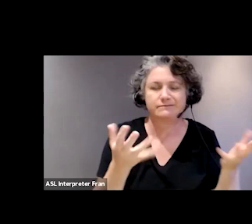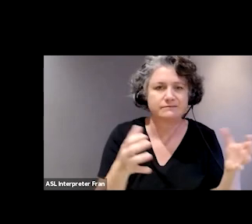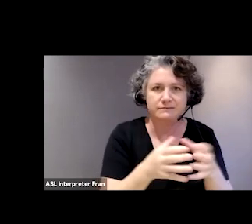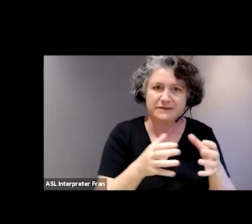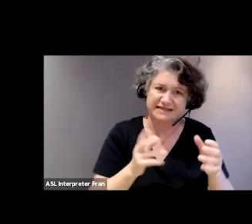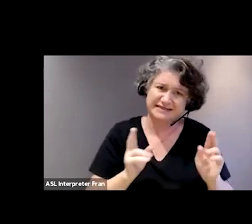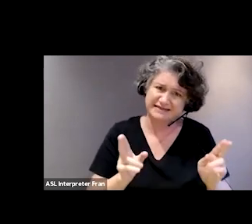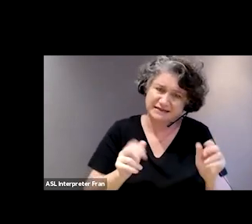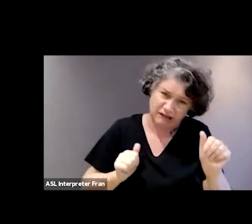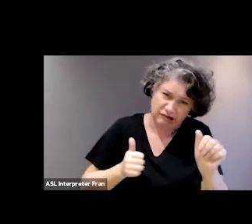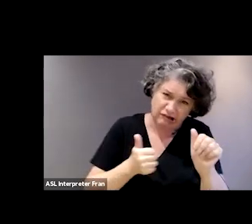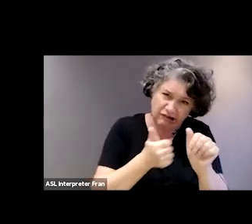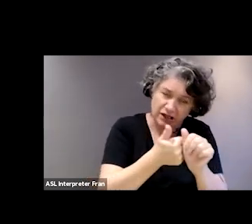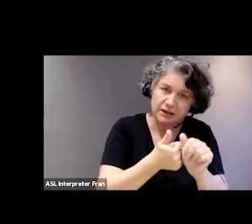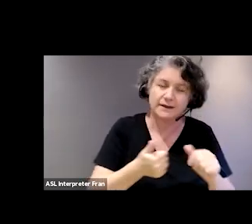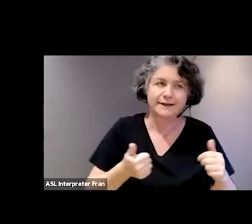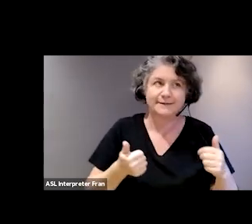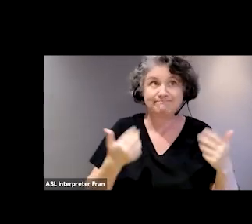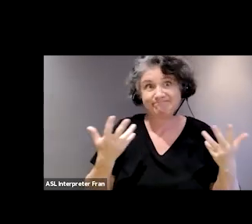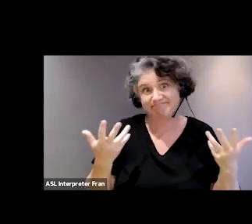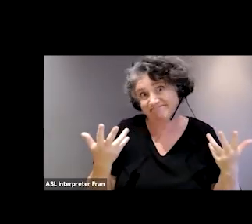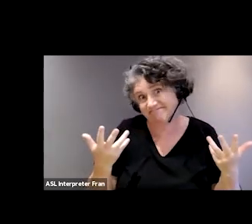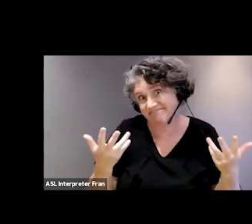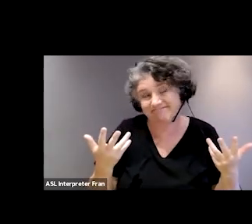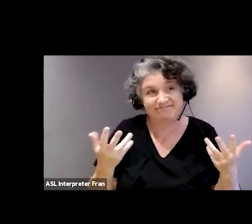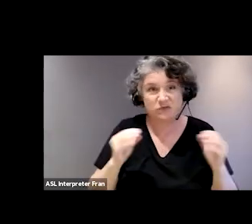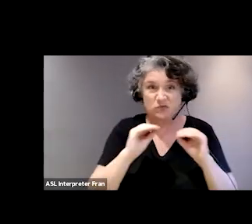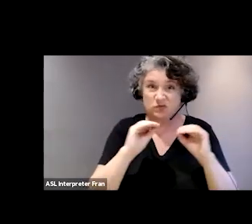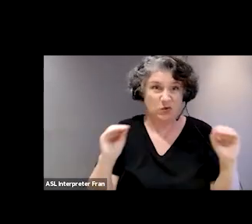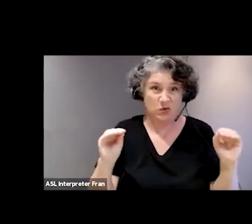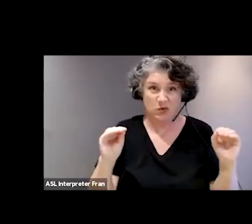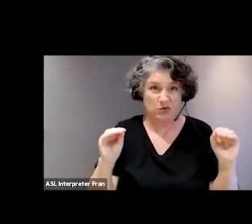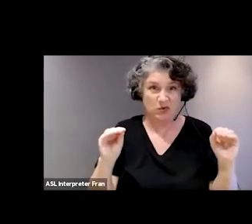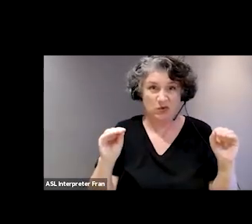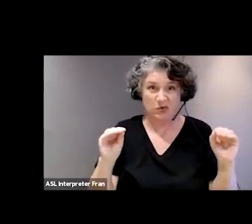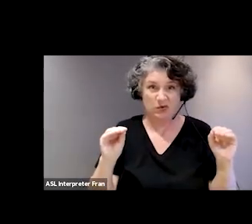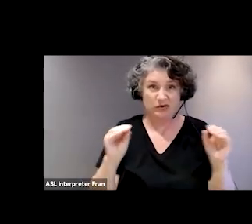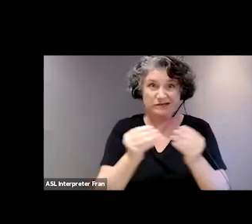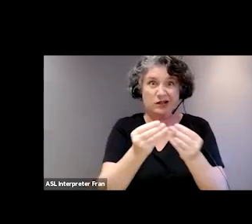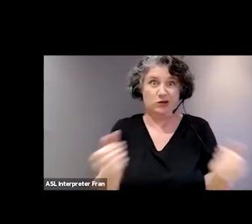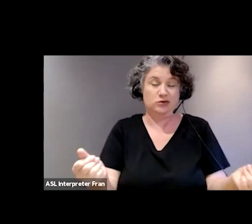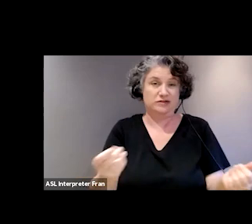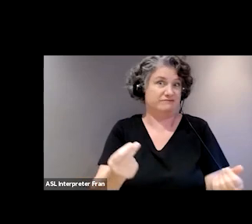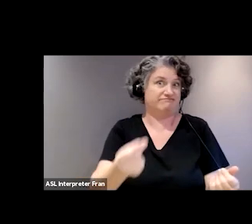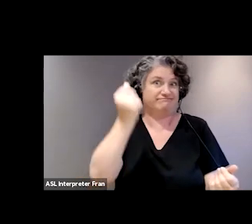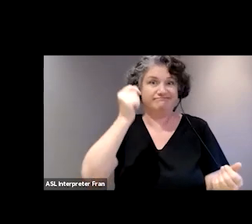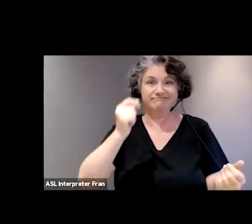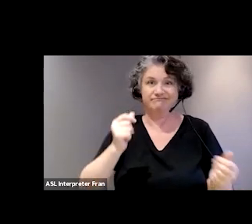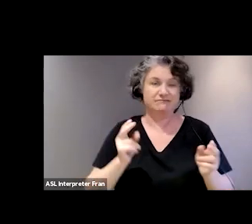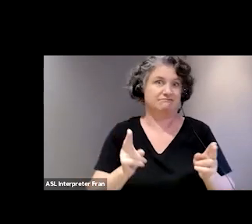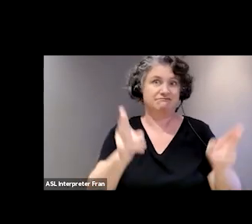portable knows that first question we received, it taking eight weeks for that to be adjusted, we are so looking at that same time line. So really, unfortunately, this has been something that continues to be brought to the attention of Toronto public